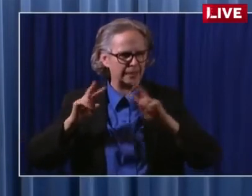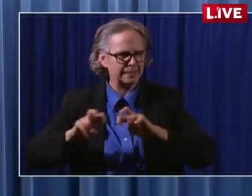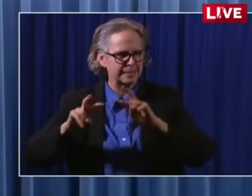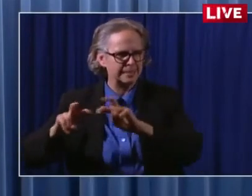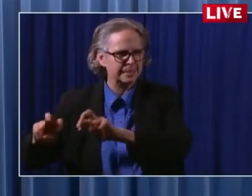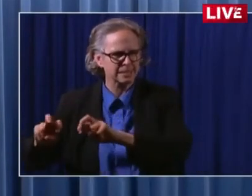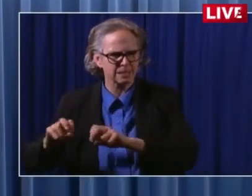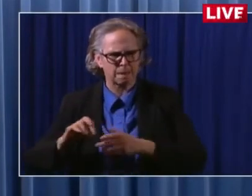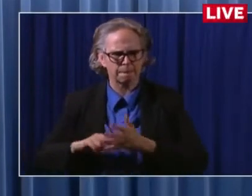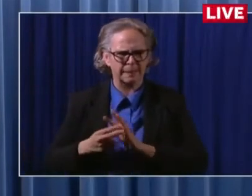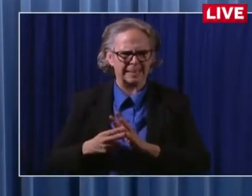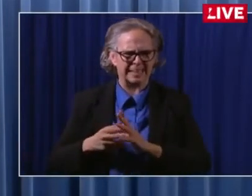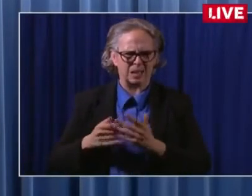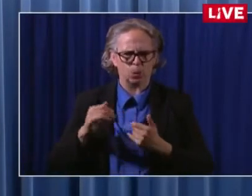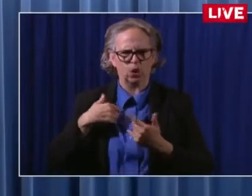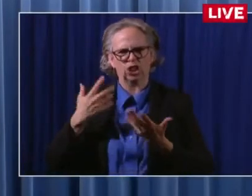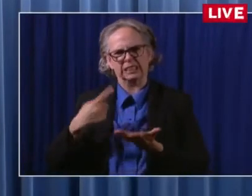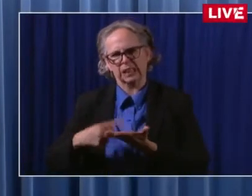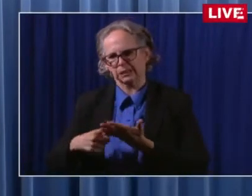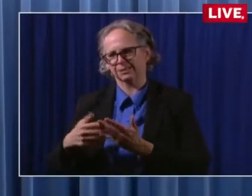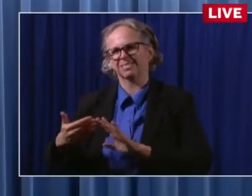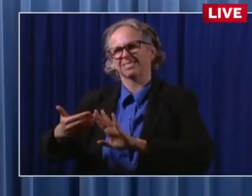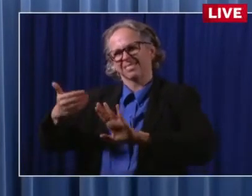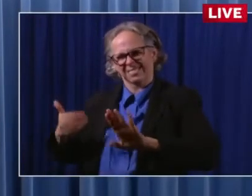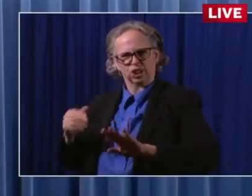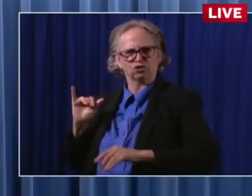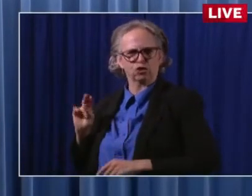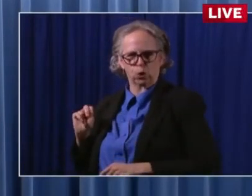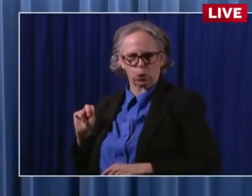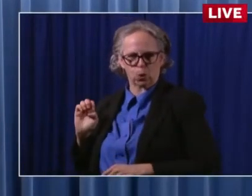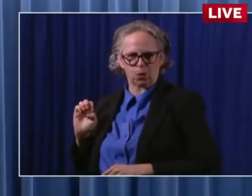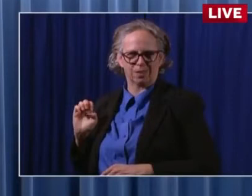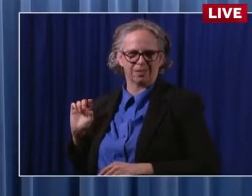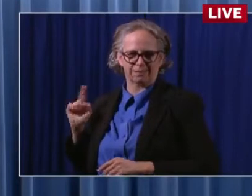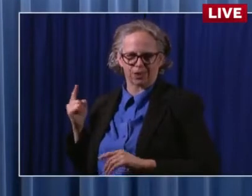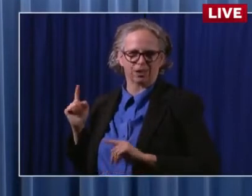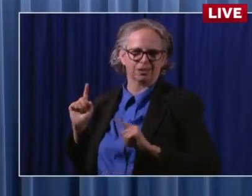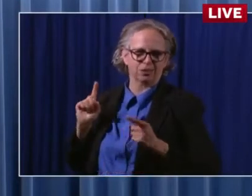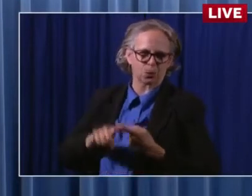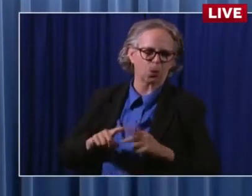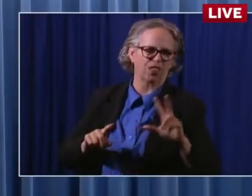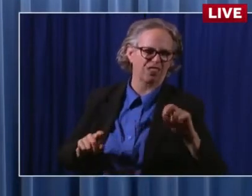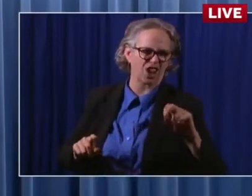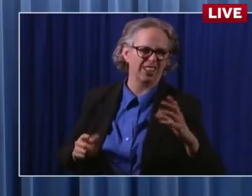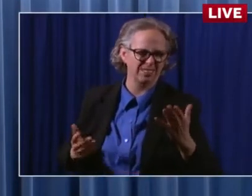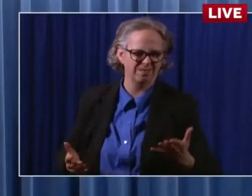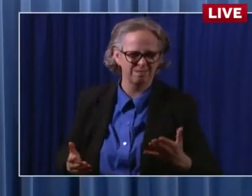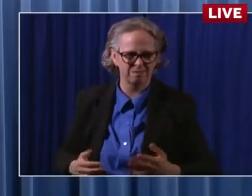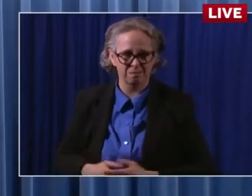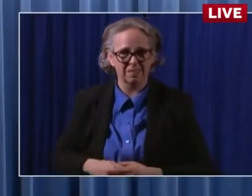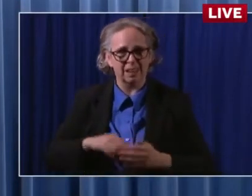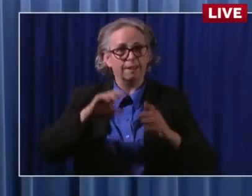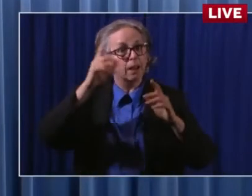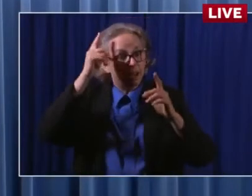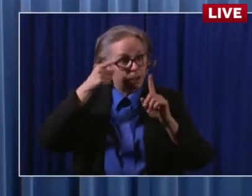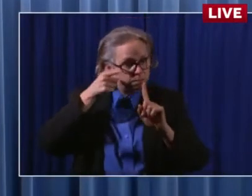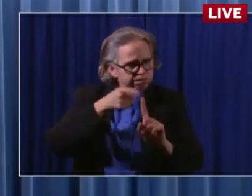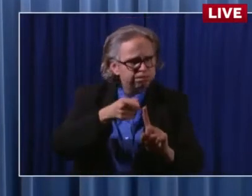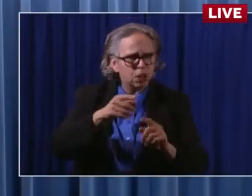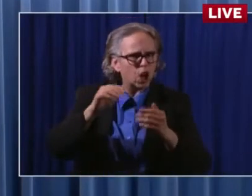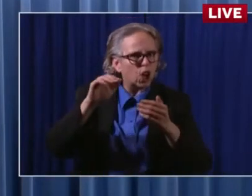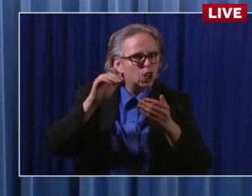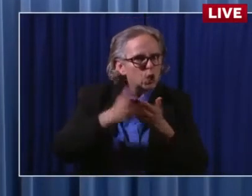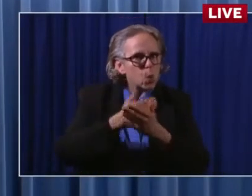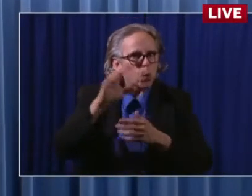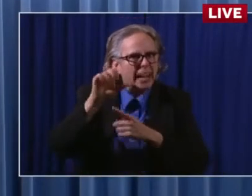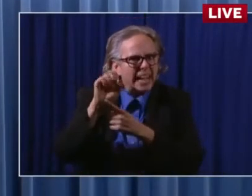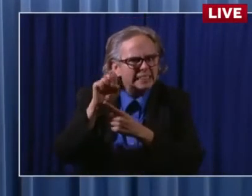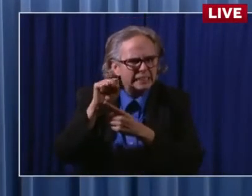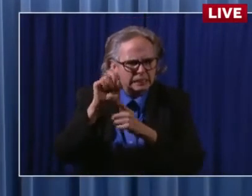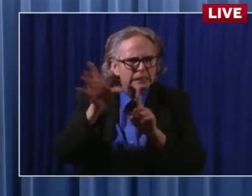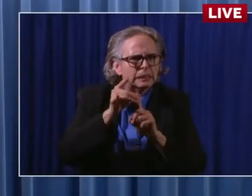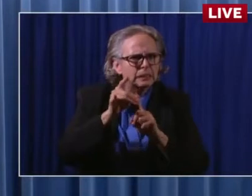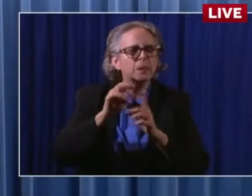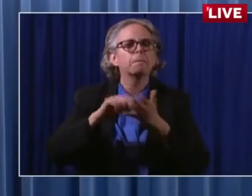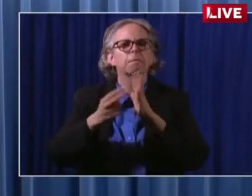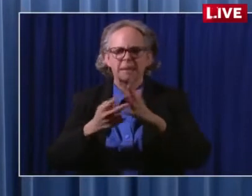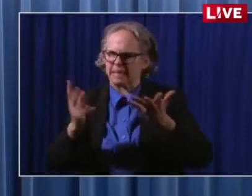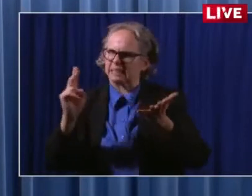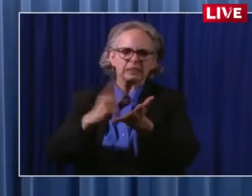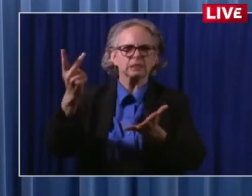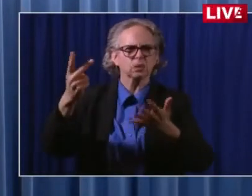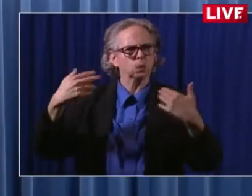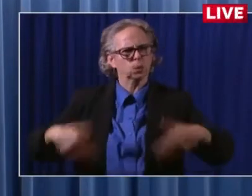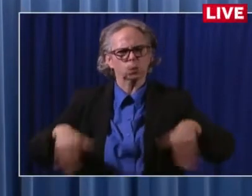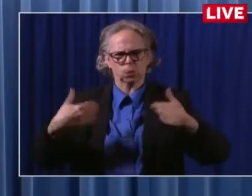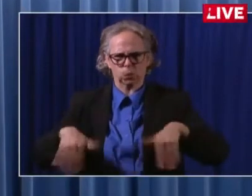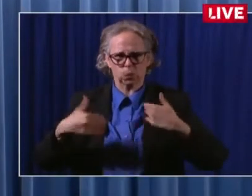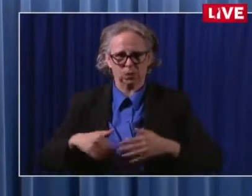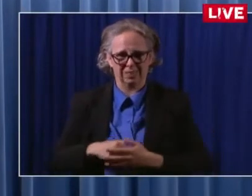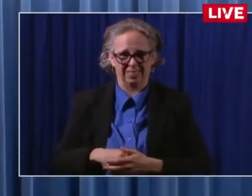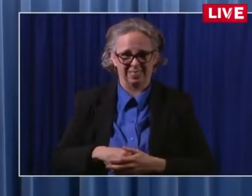SO YOU MAY CS REFERRING, FOR EXAMPLE, TO ANOTHER PERIOD FROM JUNE 16, AS ADJUSTED, TO JUNE 30, WERE RESET NEW CASES PER DAY DOUBLED FROM 82 TO 161.